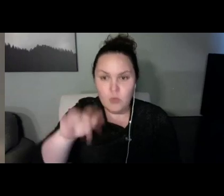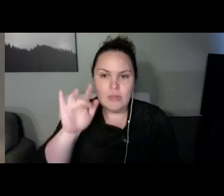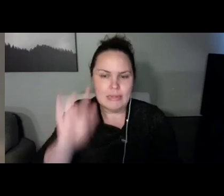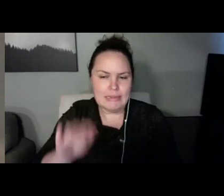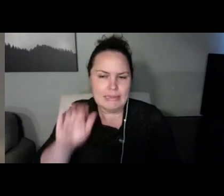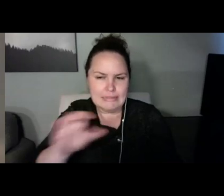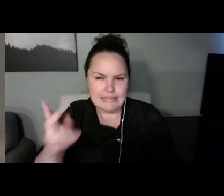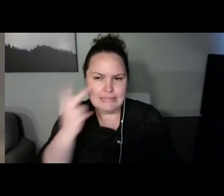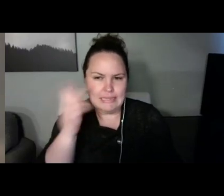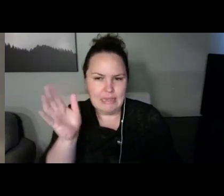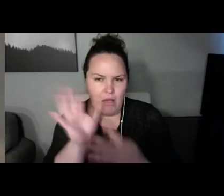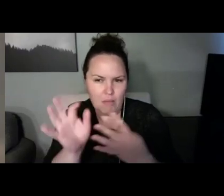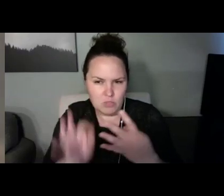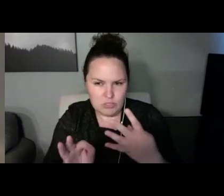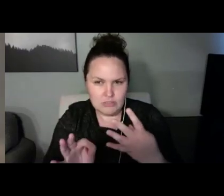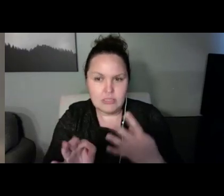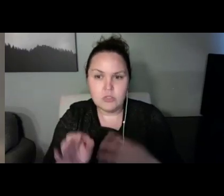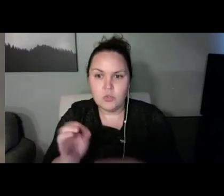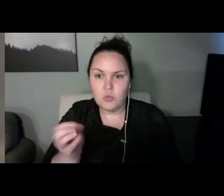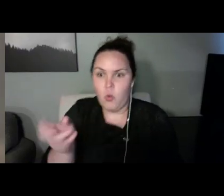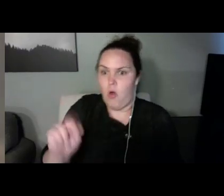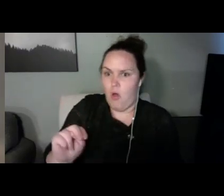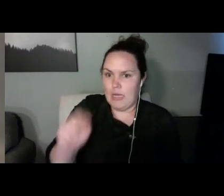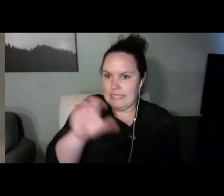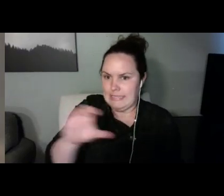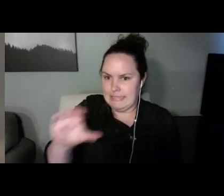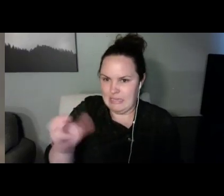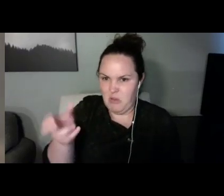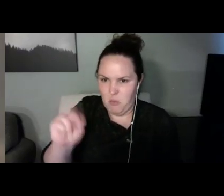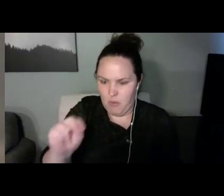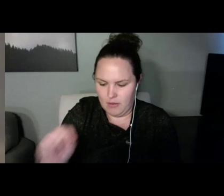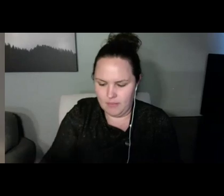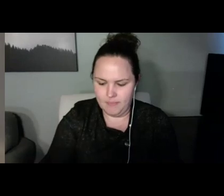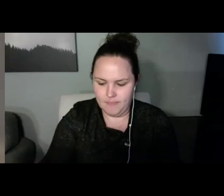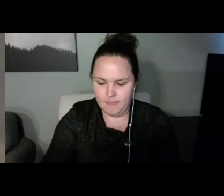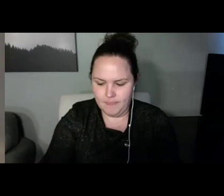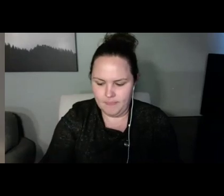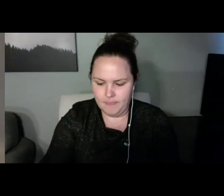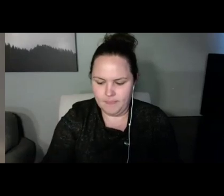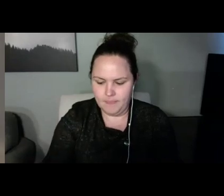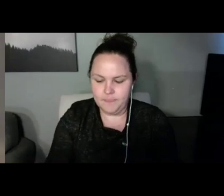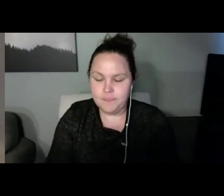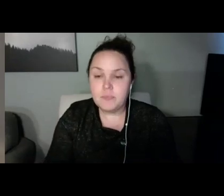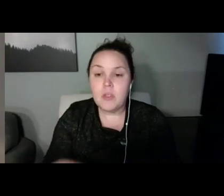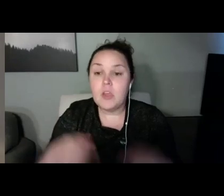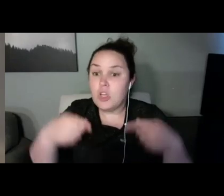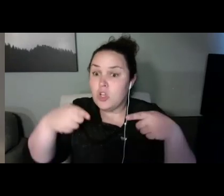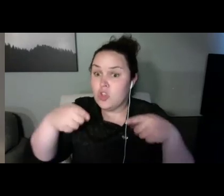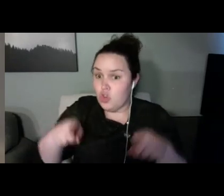options and to turn on closed captioning. During the talent show portion of tonight,